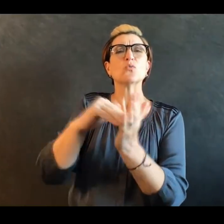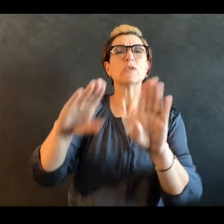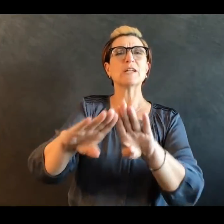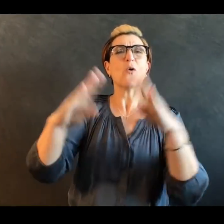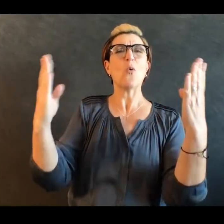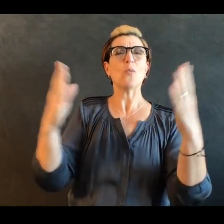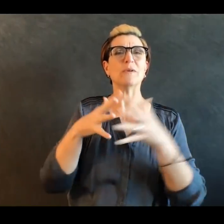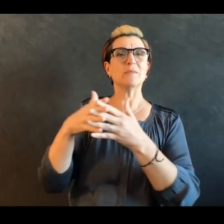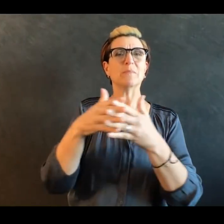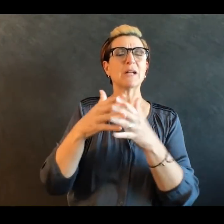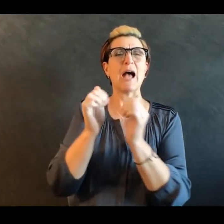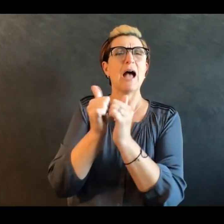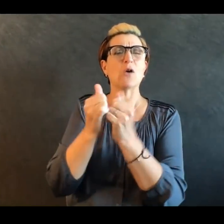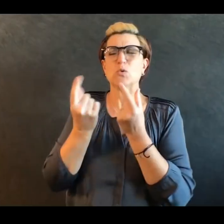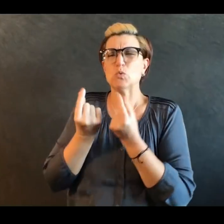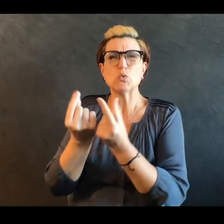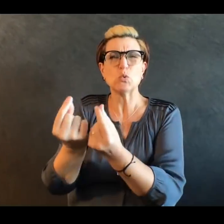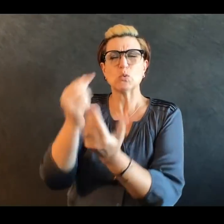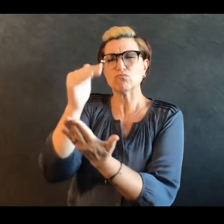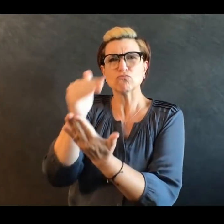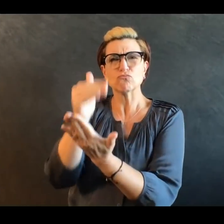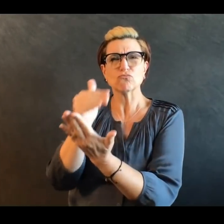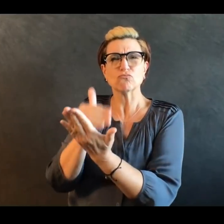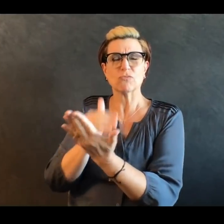going to be talking about that tomorrow we'll be having a news conference